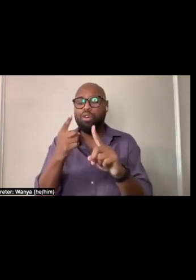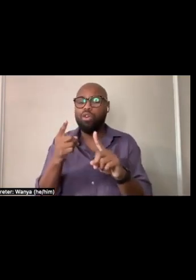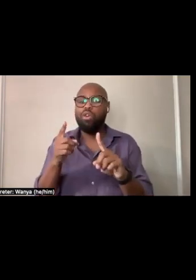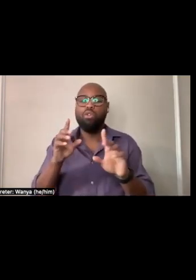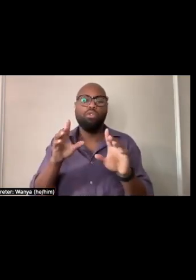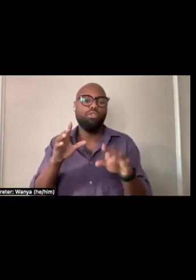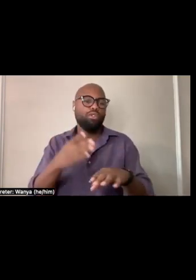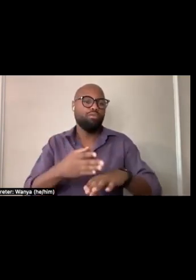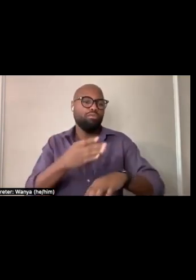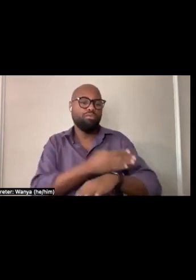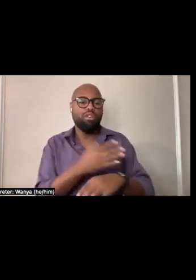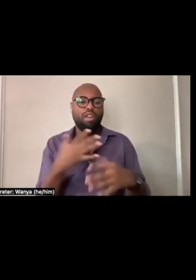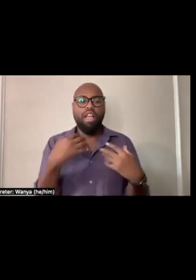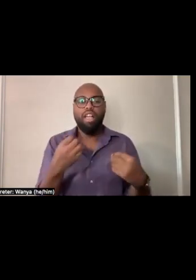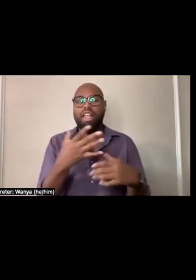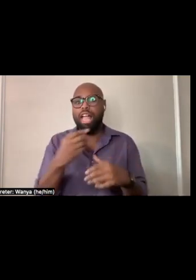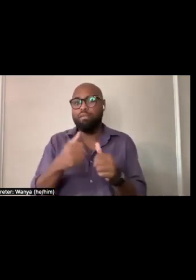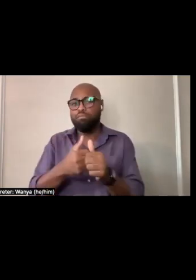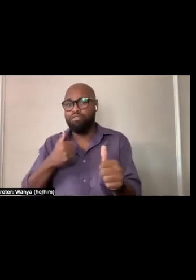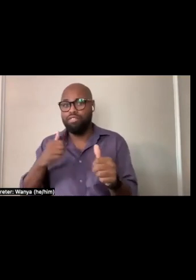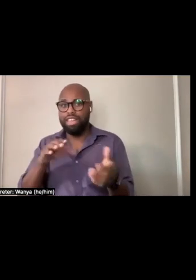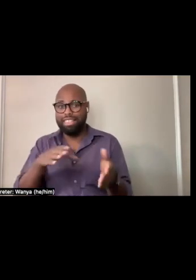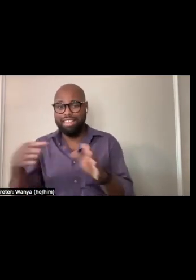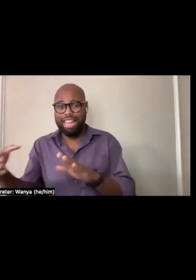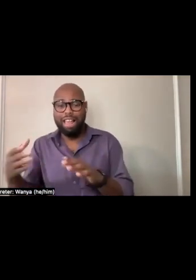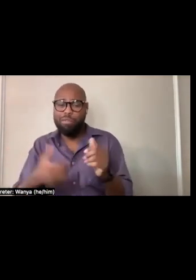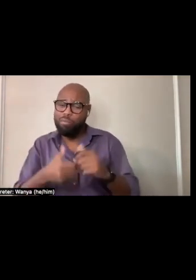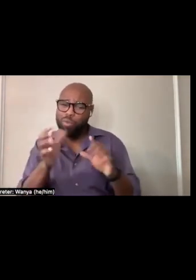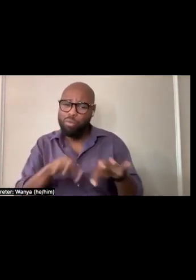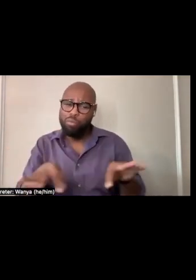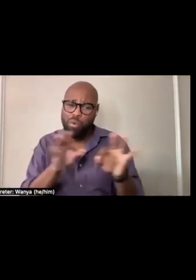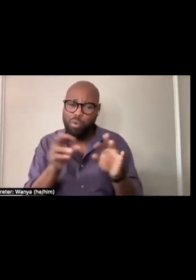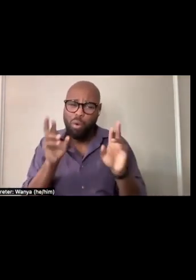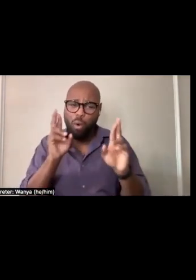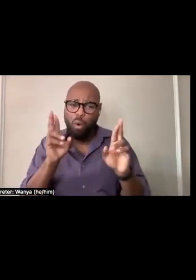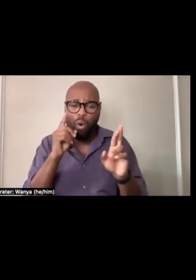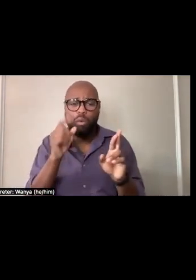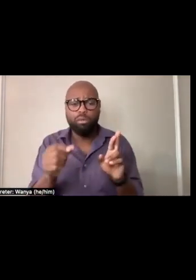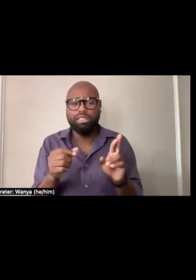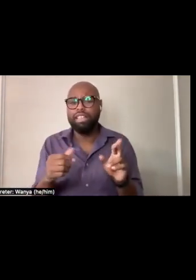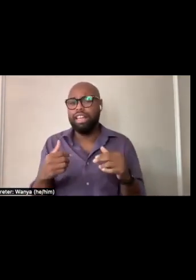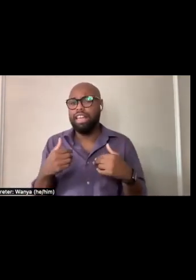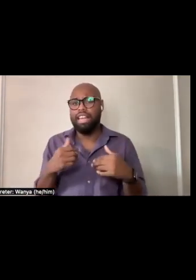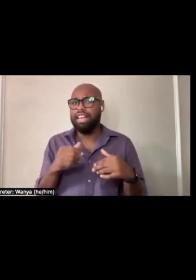But really most importantly, they were hoping to ward off institutionalization.